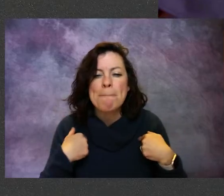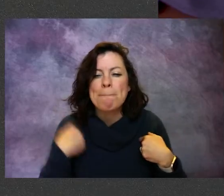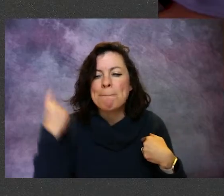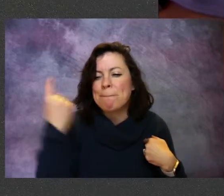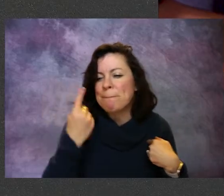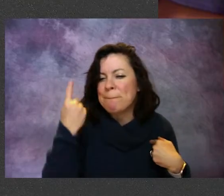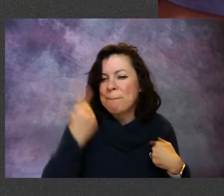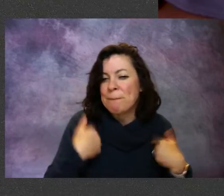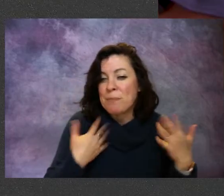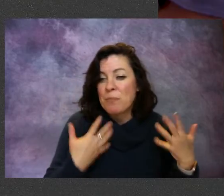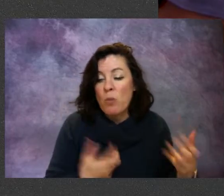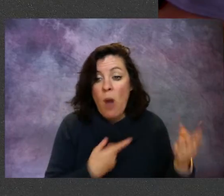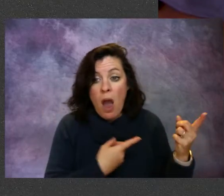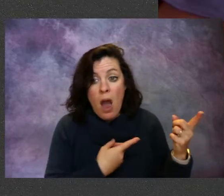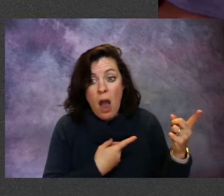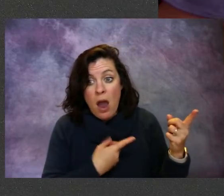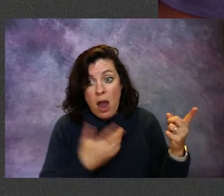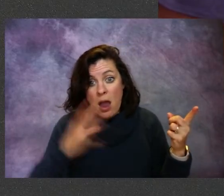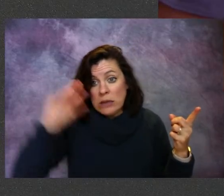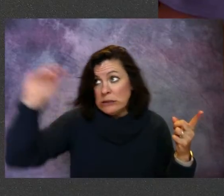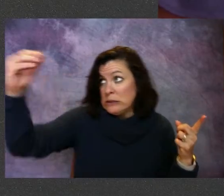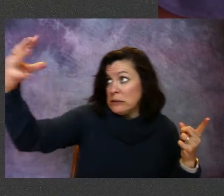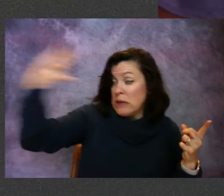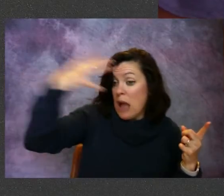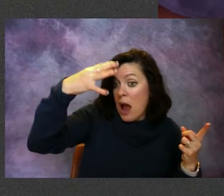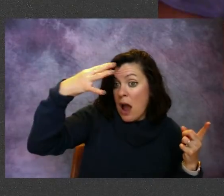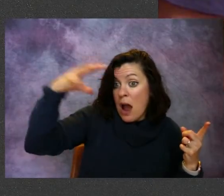Do I want to have hot and sunny and rainbow weather?